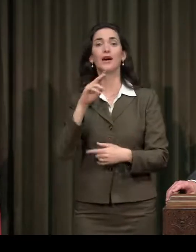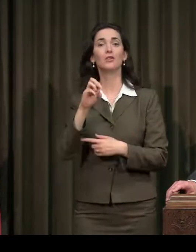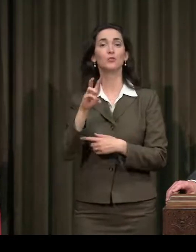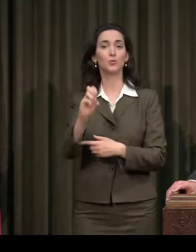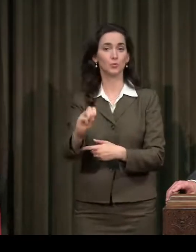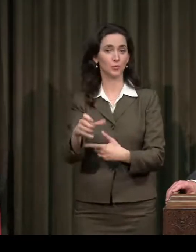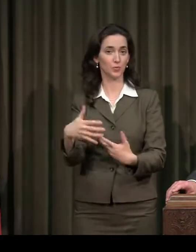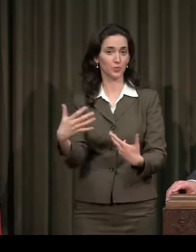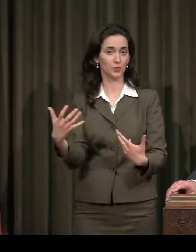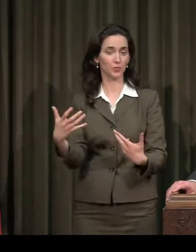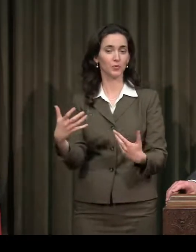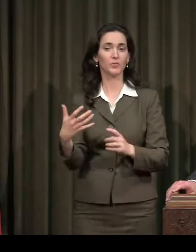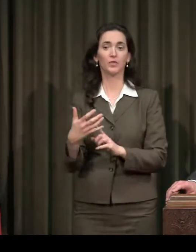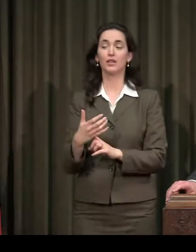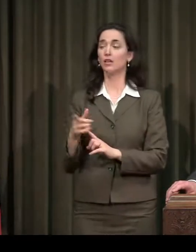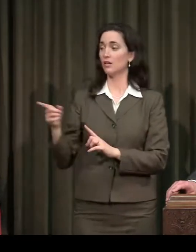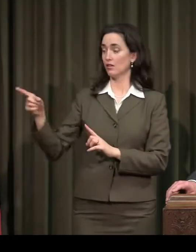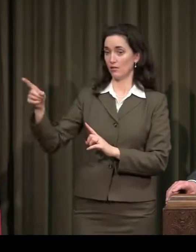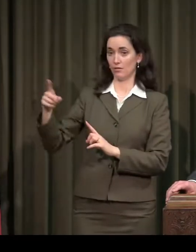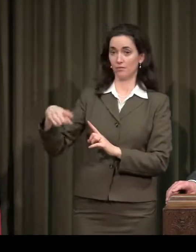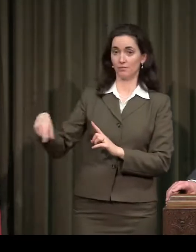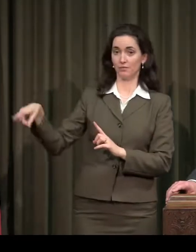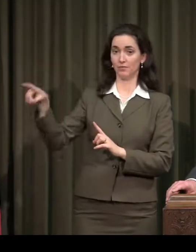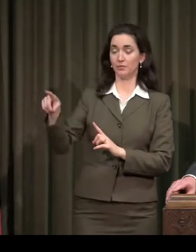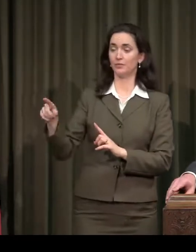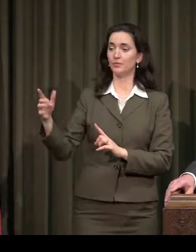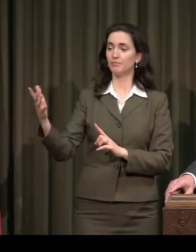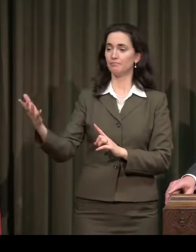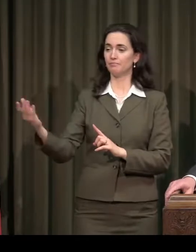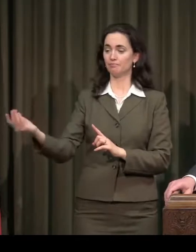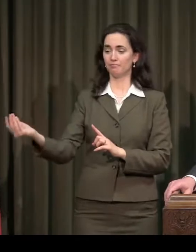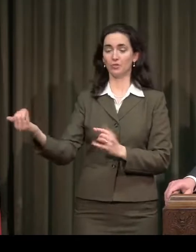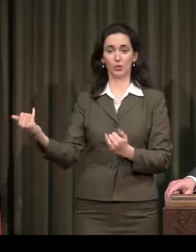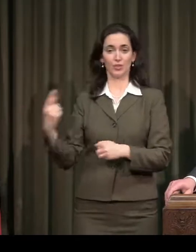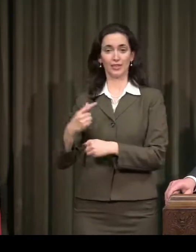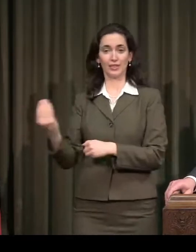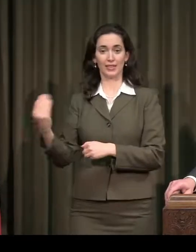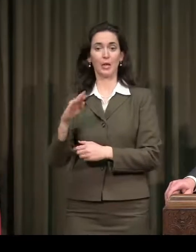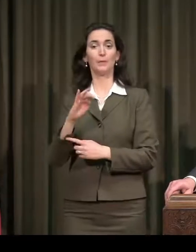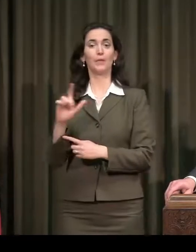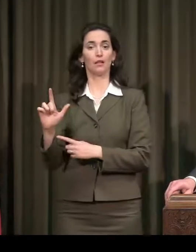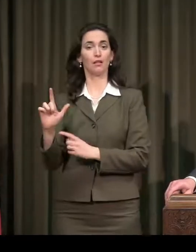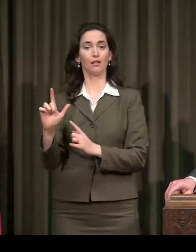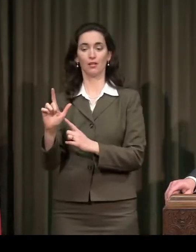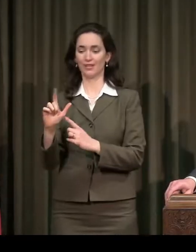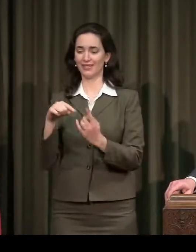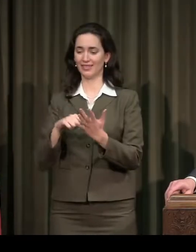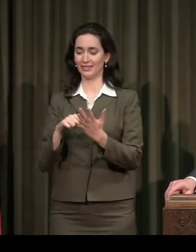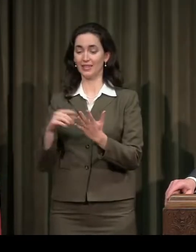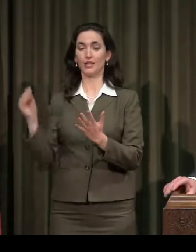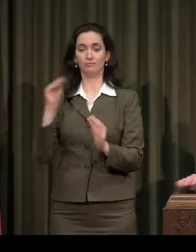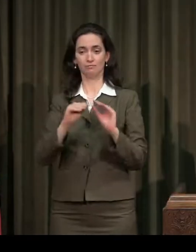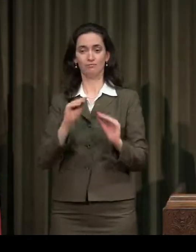put into the bill today was money that doesn't really exist and and that's the